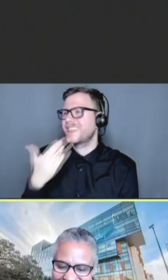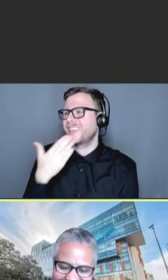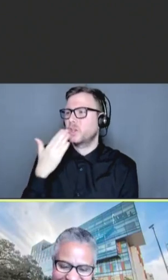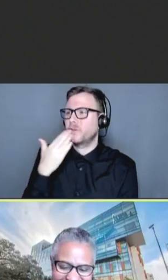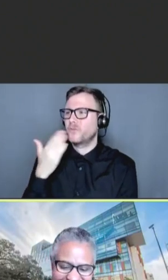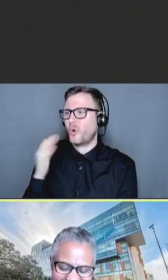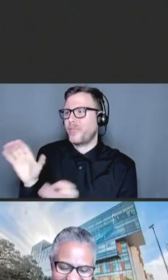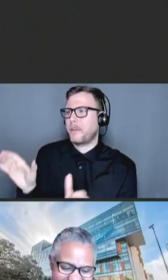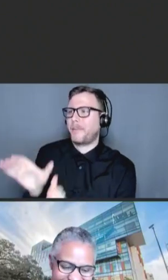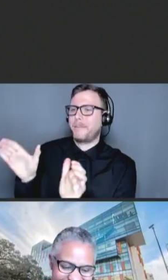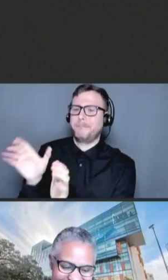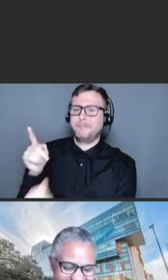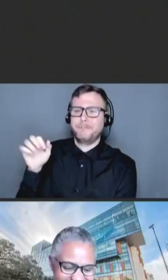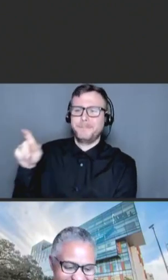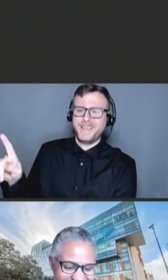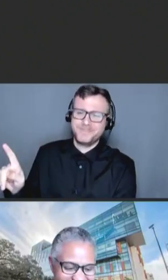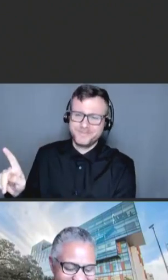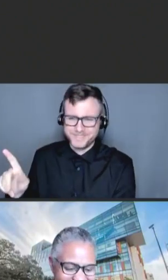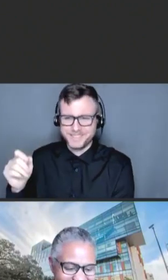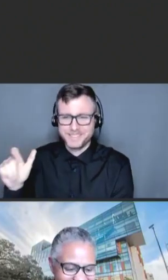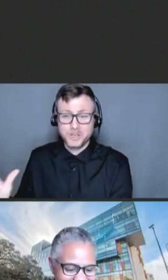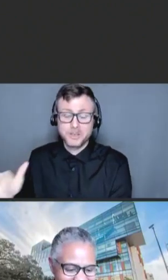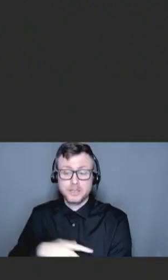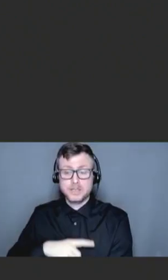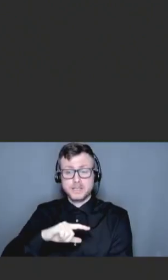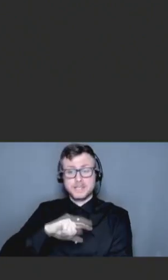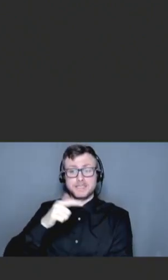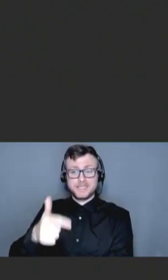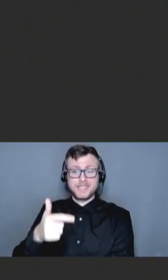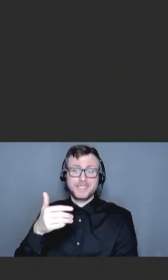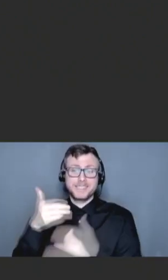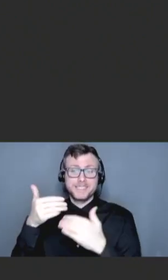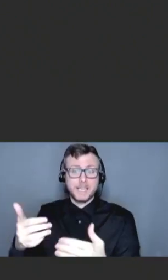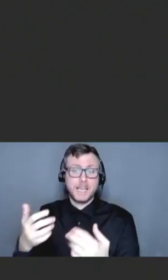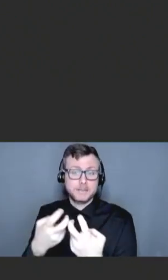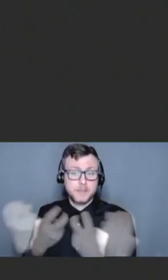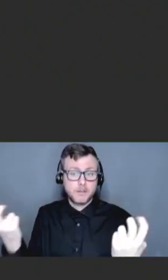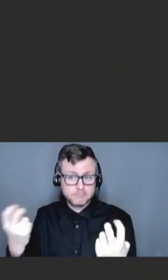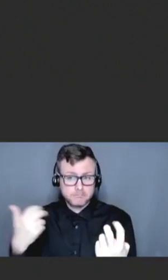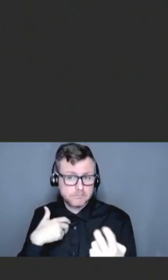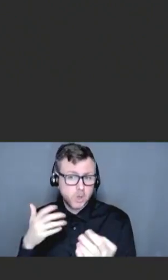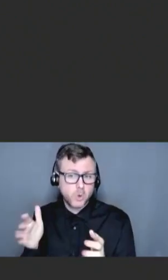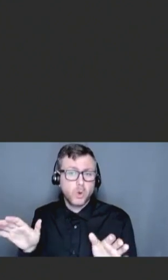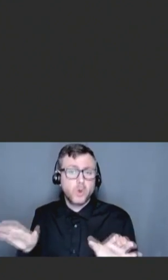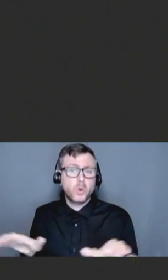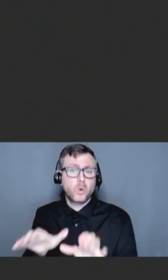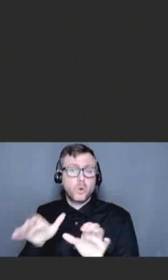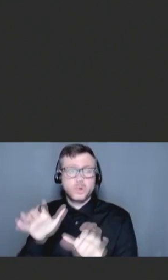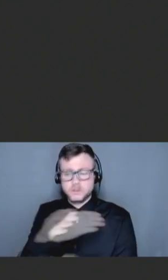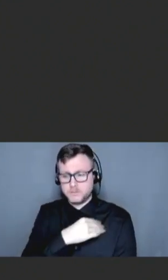Robert Hopkins: All right. Well, how about I move on to our next panel. But I'm going to encourage members of the committee, if you have other thoughts